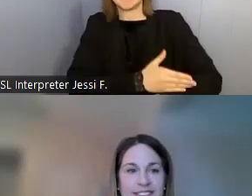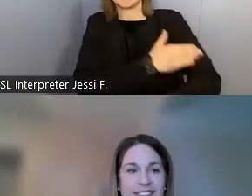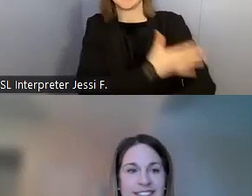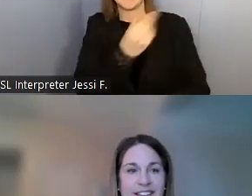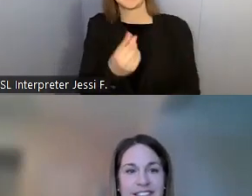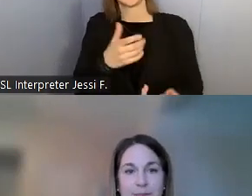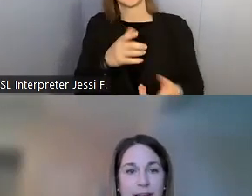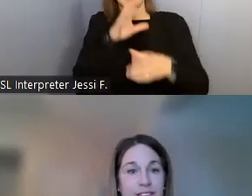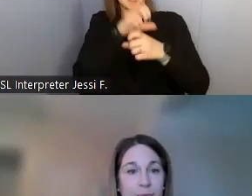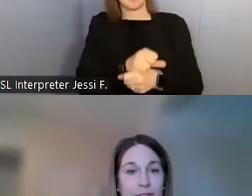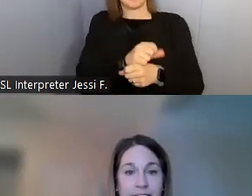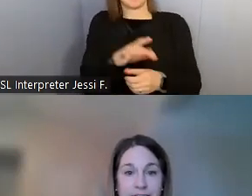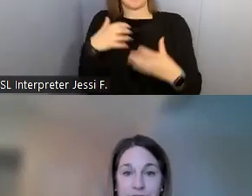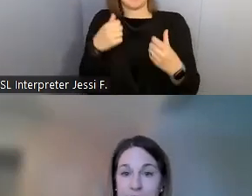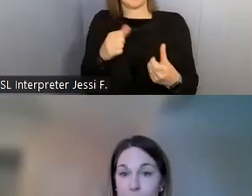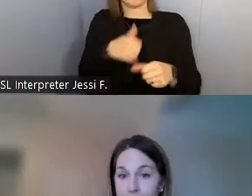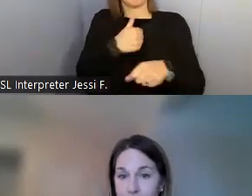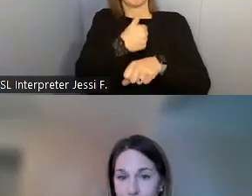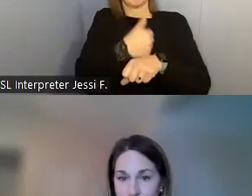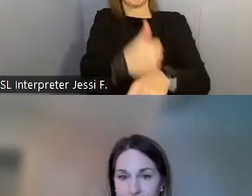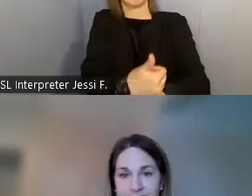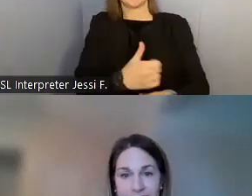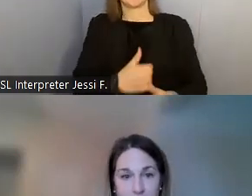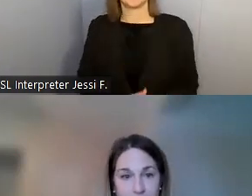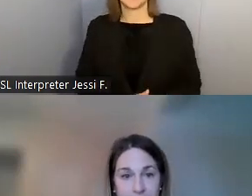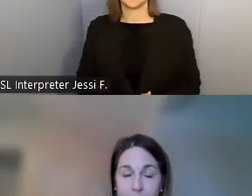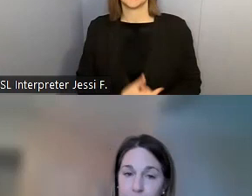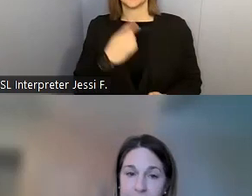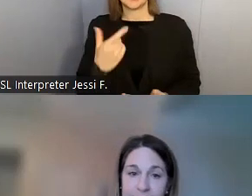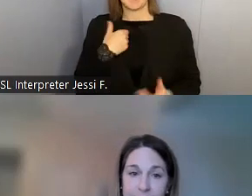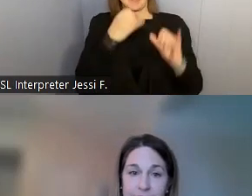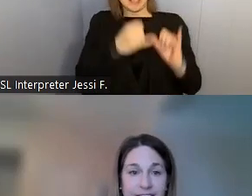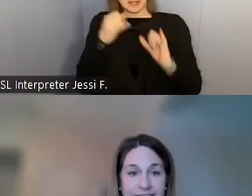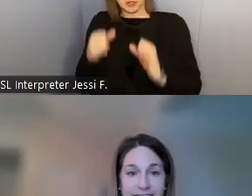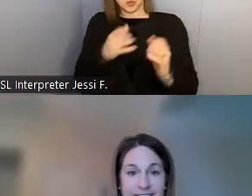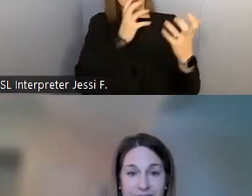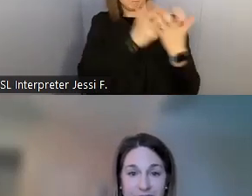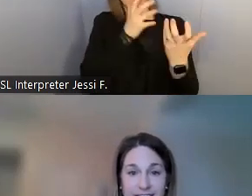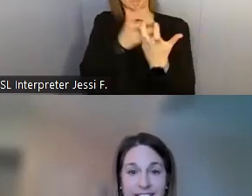Melissia's evidence-based one-size-fits-one approach is collaborative, communicative, and client-centered.